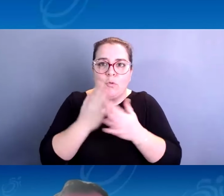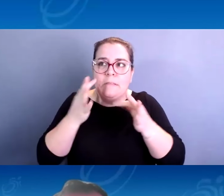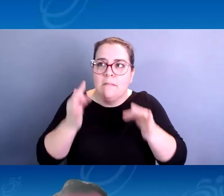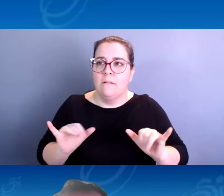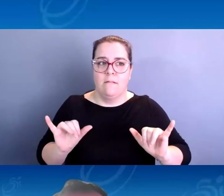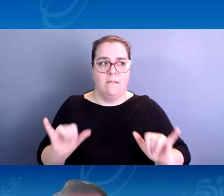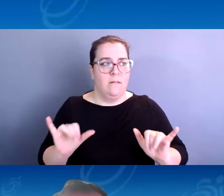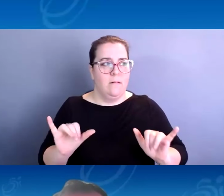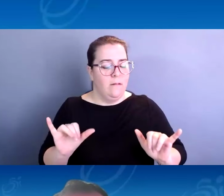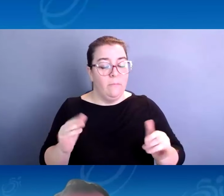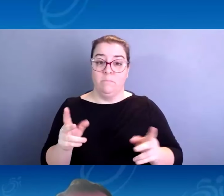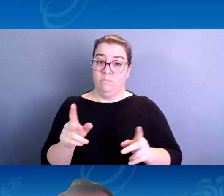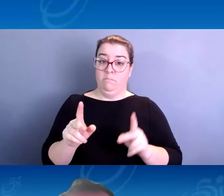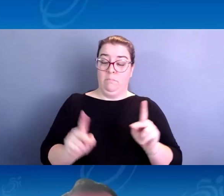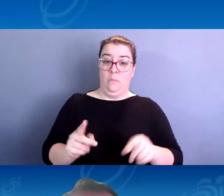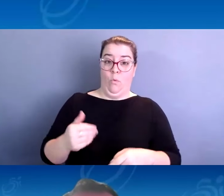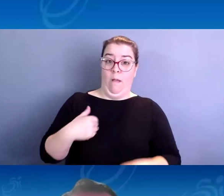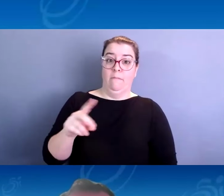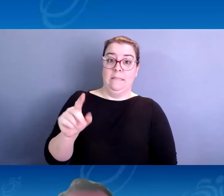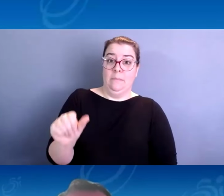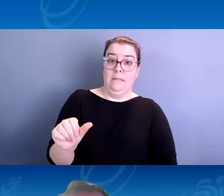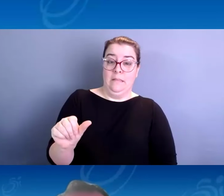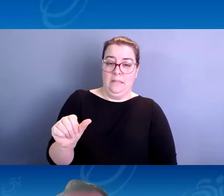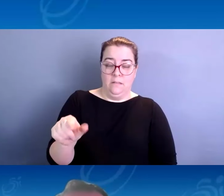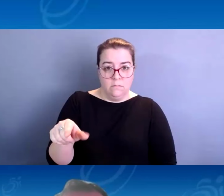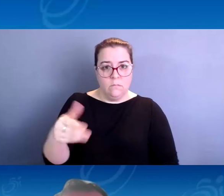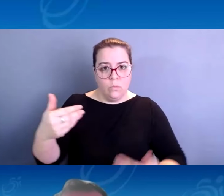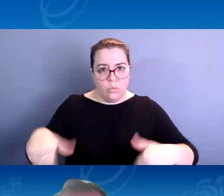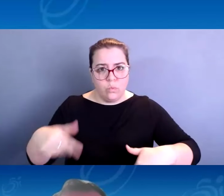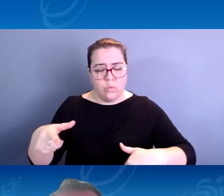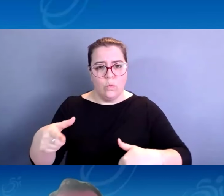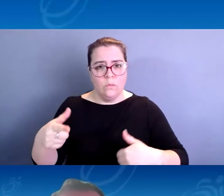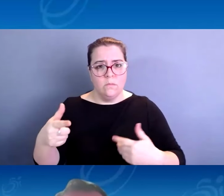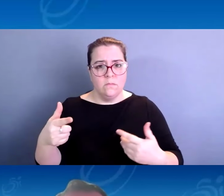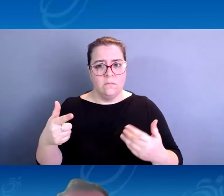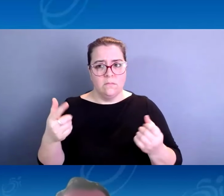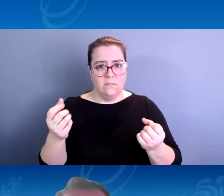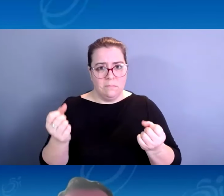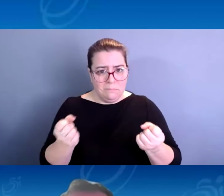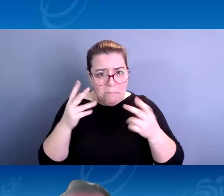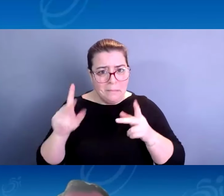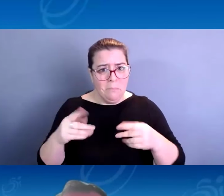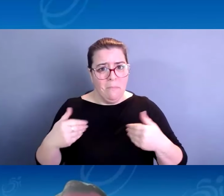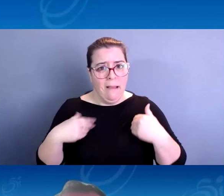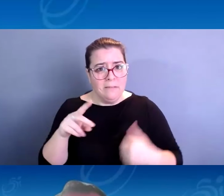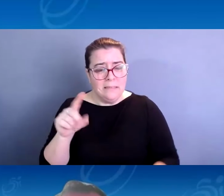as we mentioned earlier, are, you know, a significant portion of the population and they have money to spend.